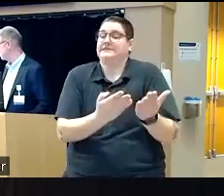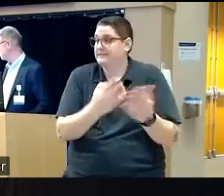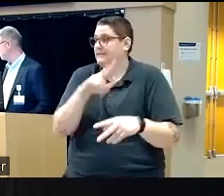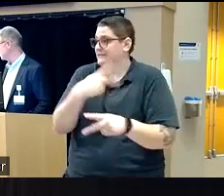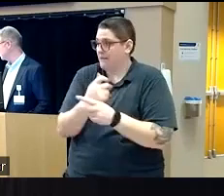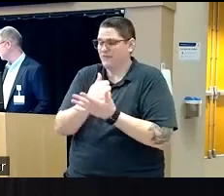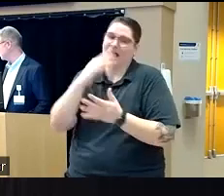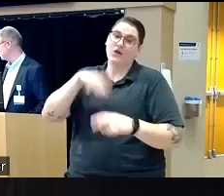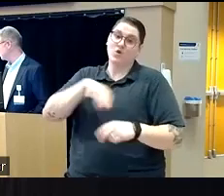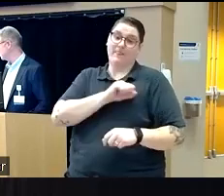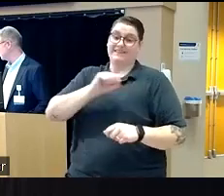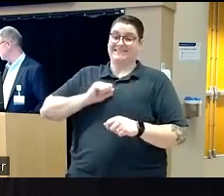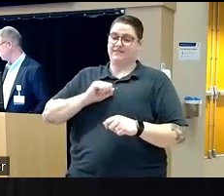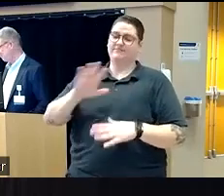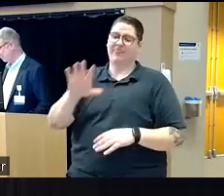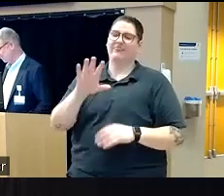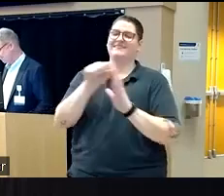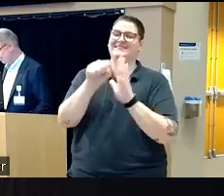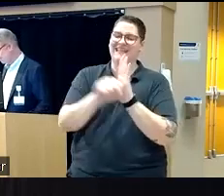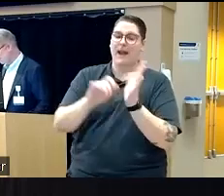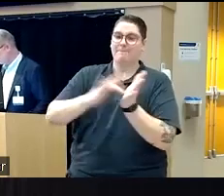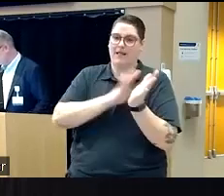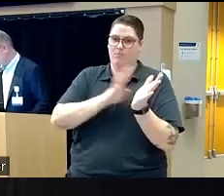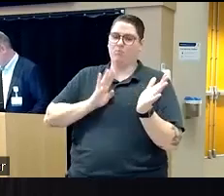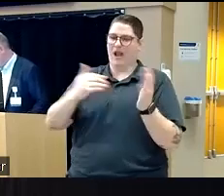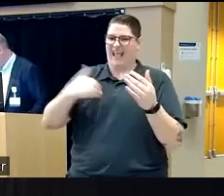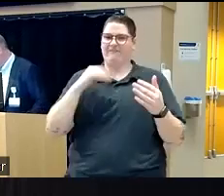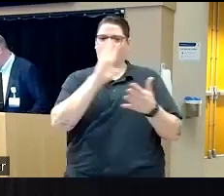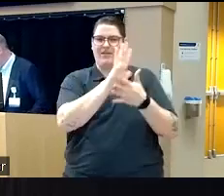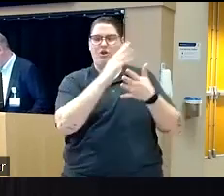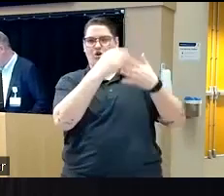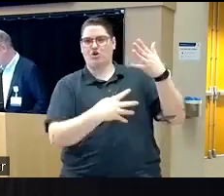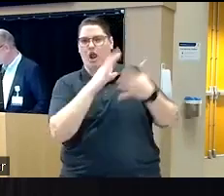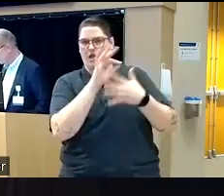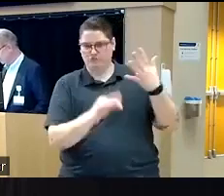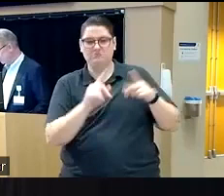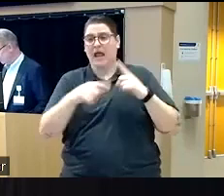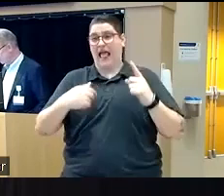the State Medical Board has sent out some options I would highly recommend some of the